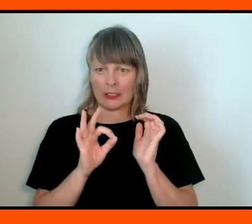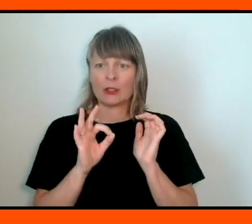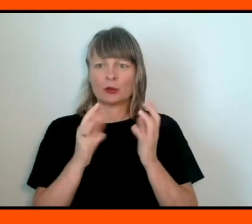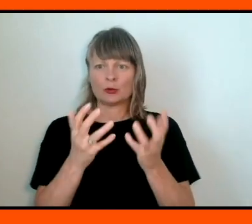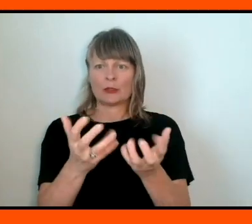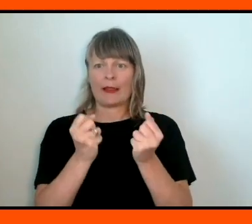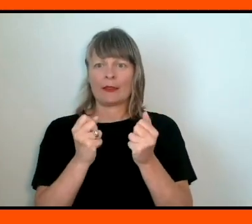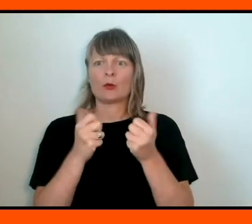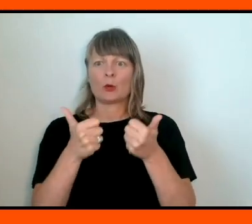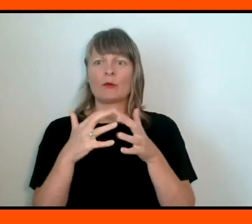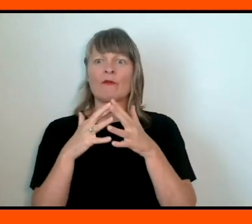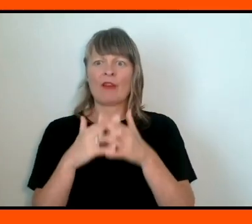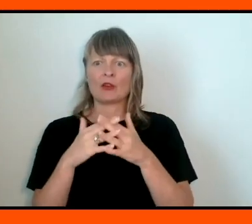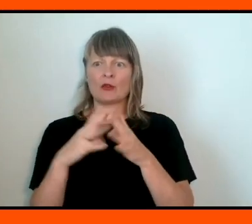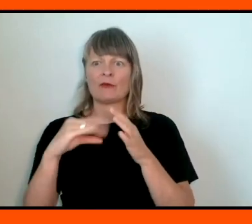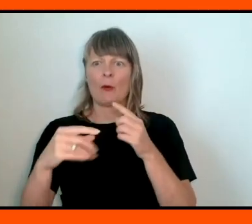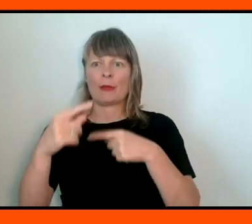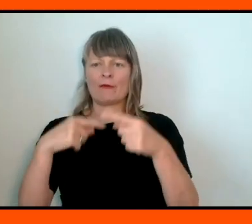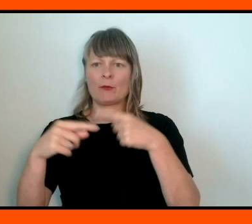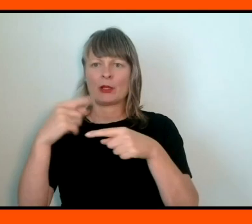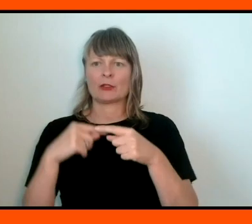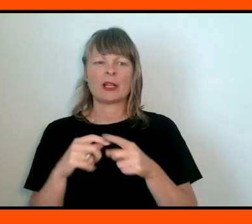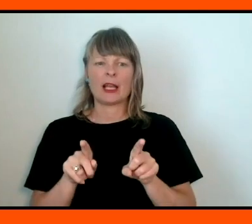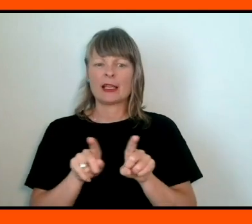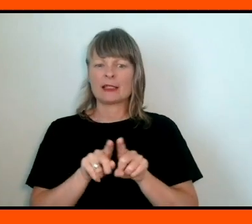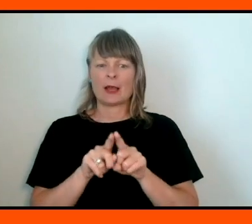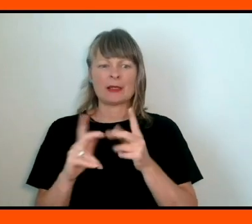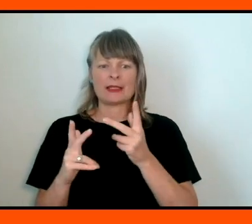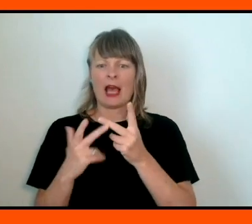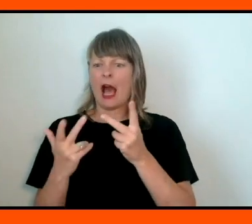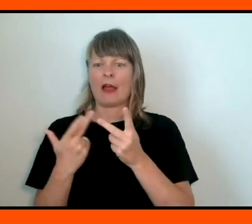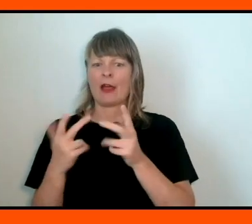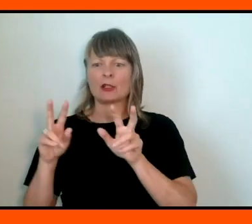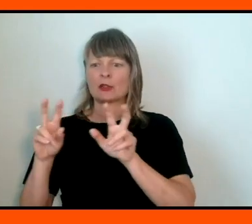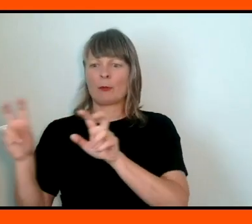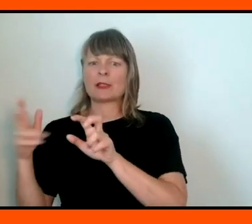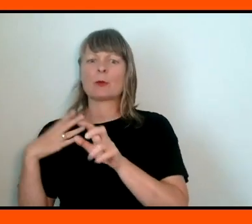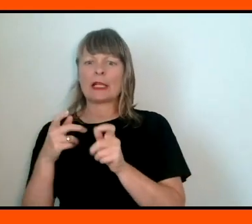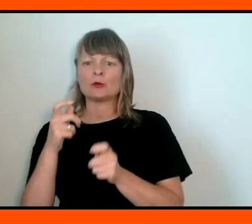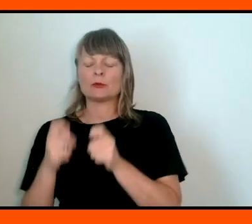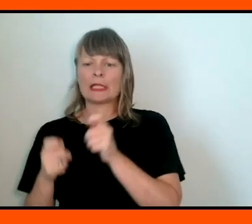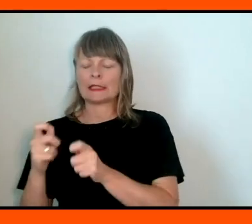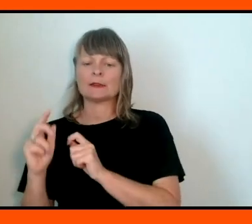so just like any of the other things we do need to test it. We’ll short list it, test it,